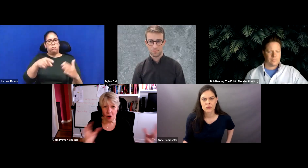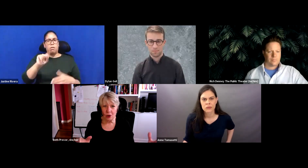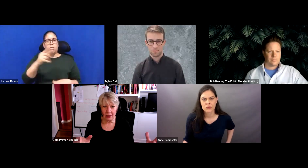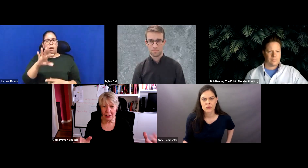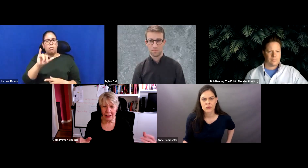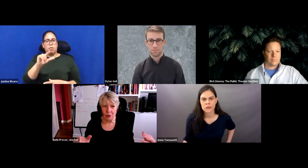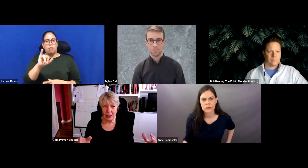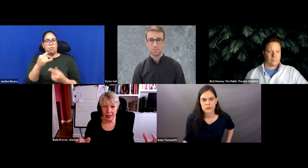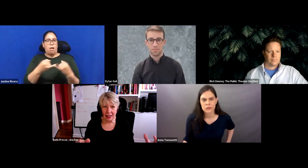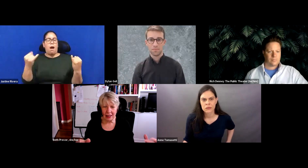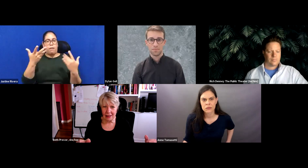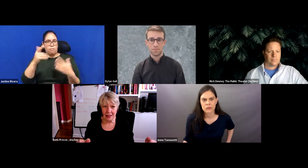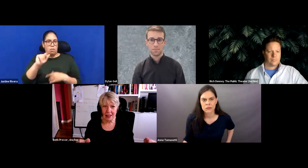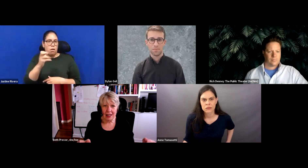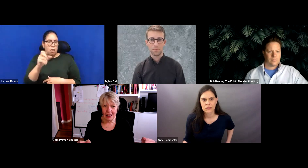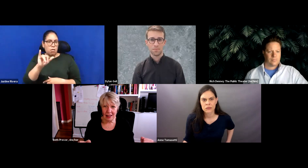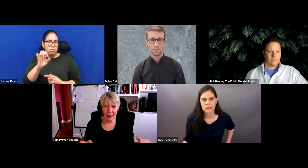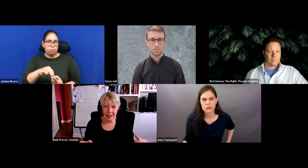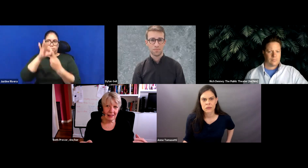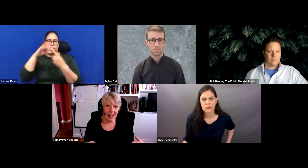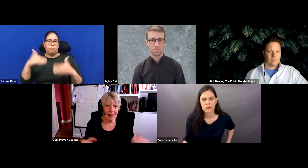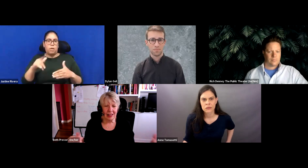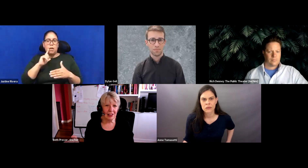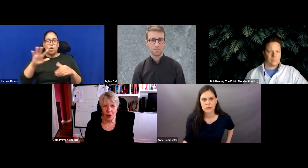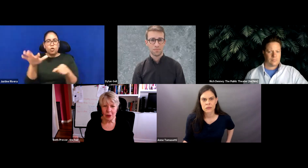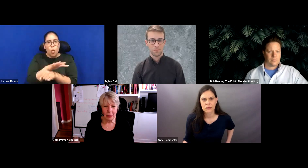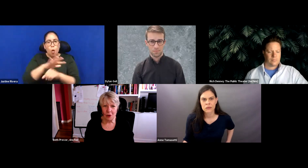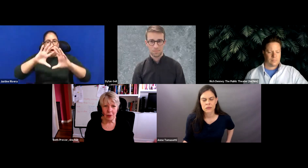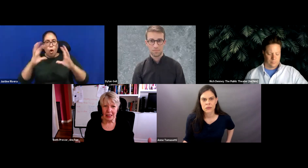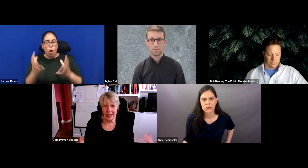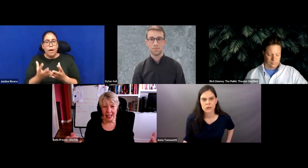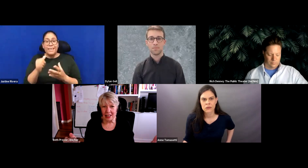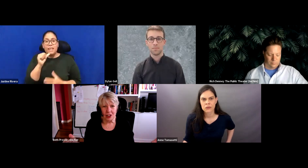total, that really is not even an interpreted performance. It's